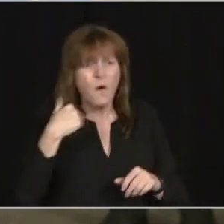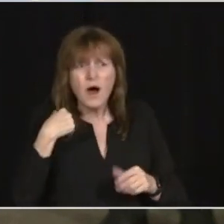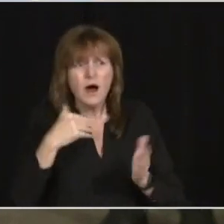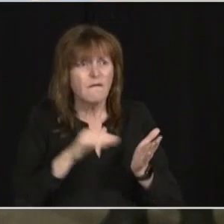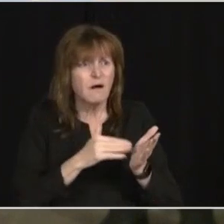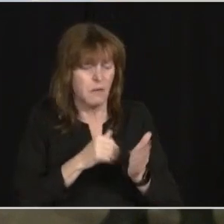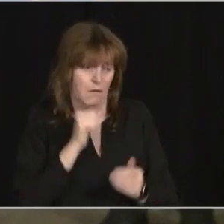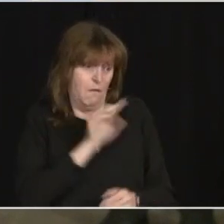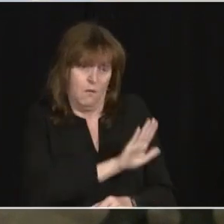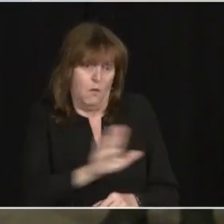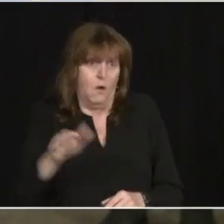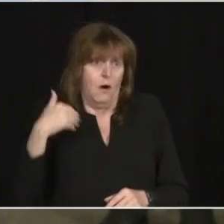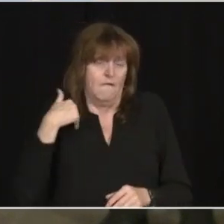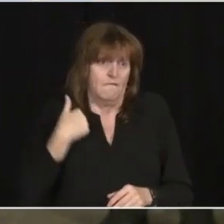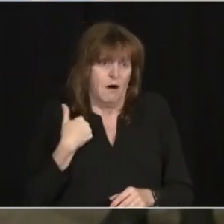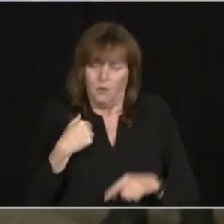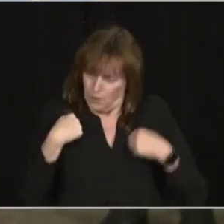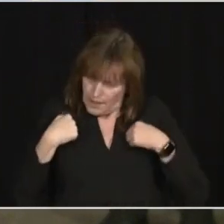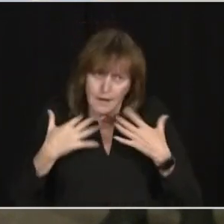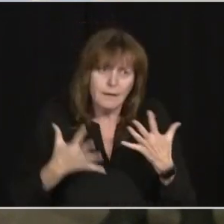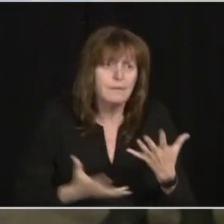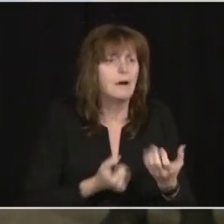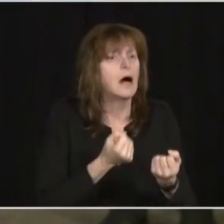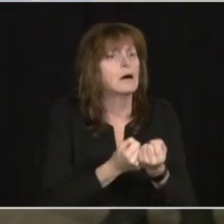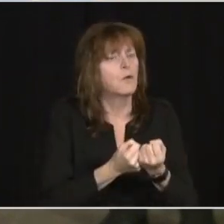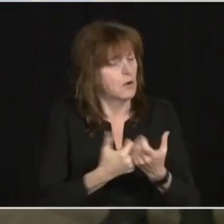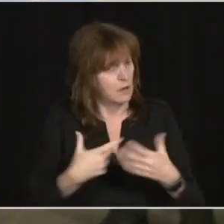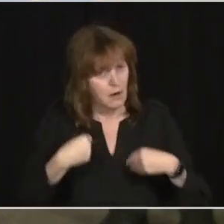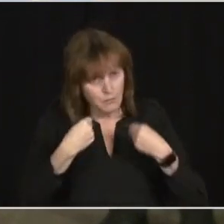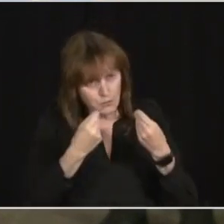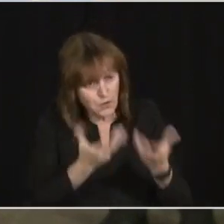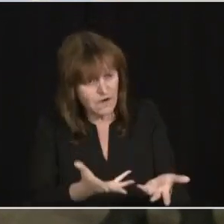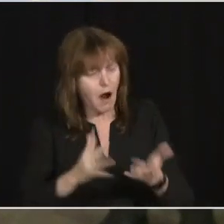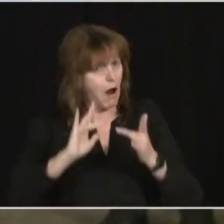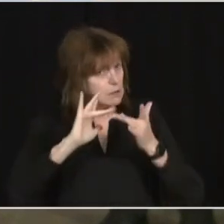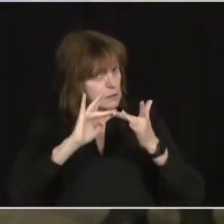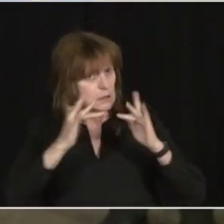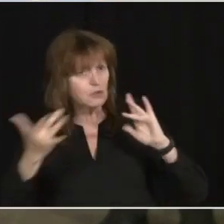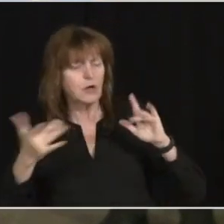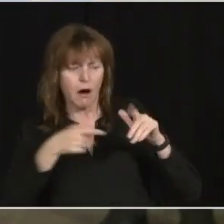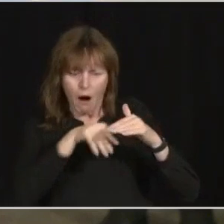It isn't their fault and this government as the premier made clear, we've got their back.